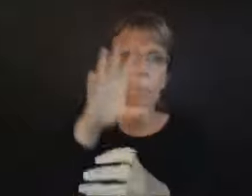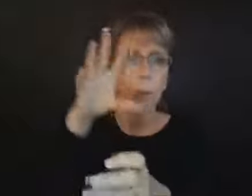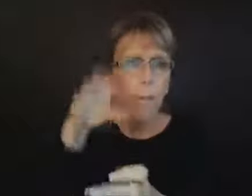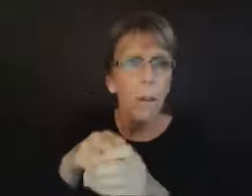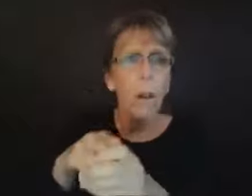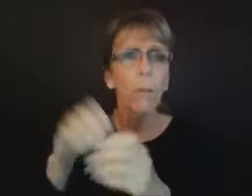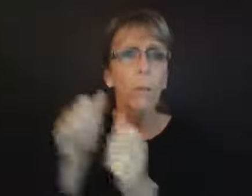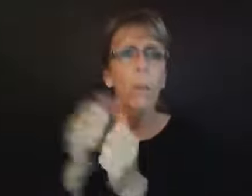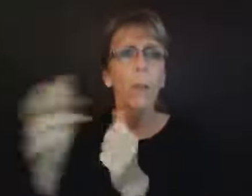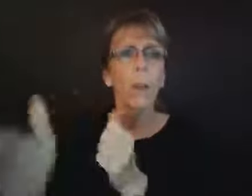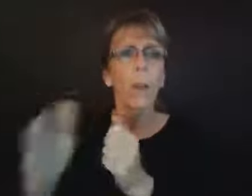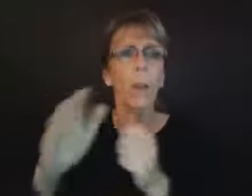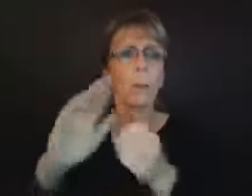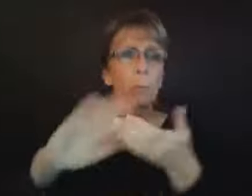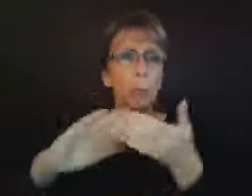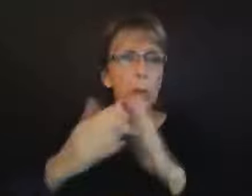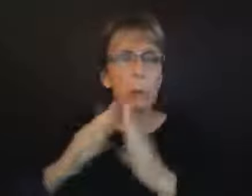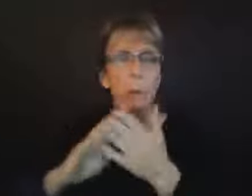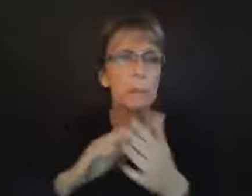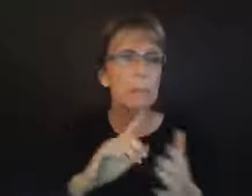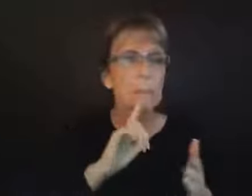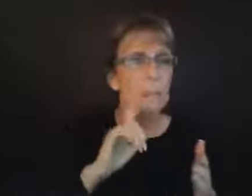and remain involved in their community